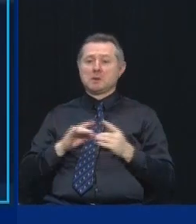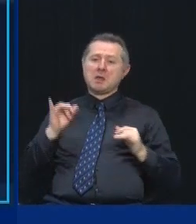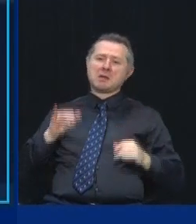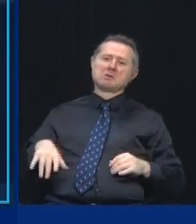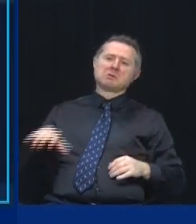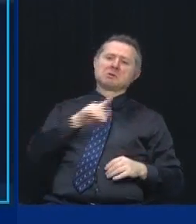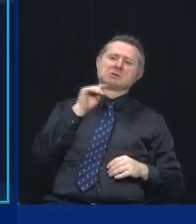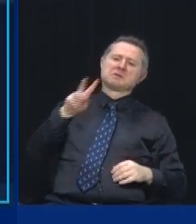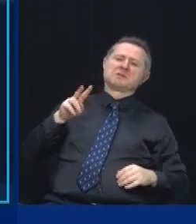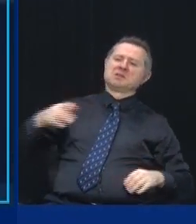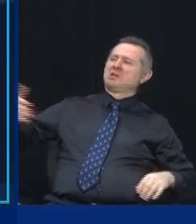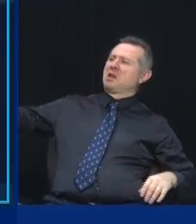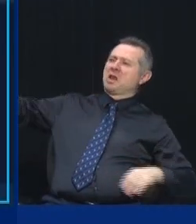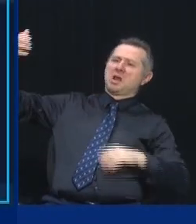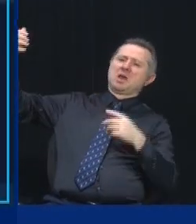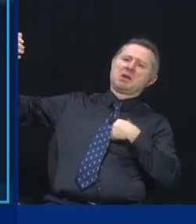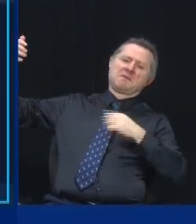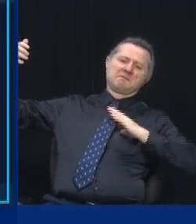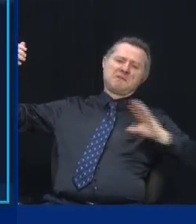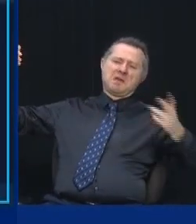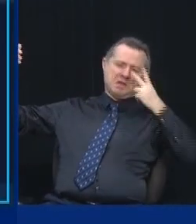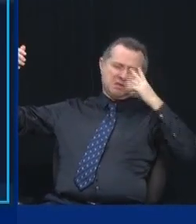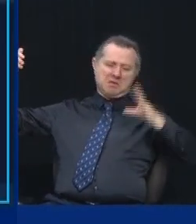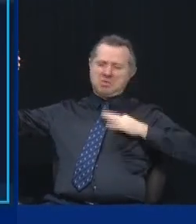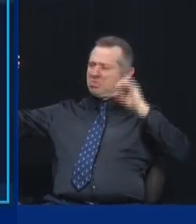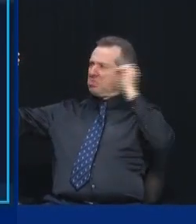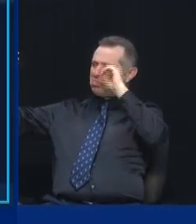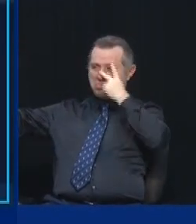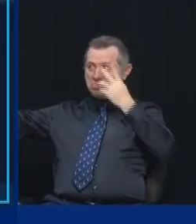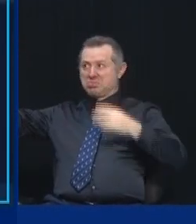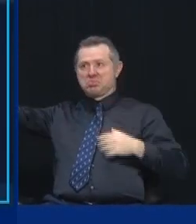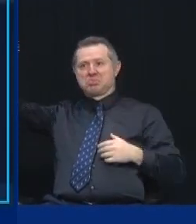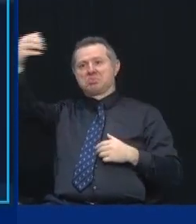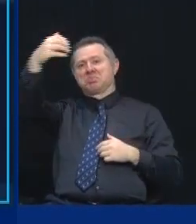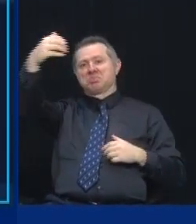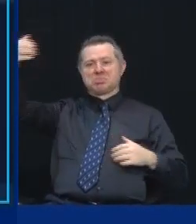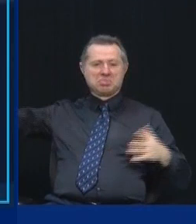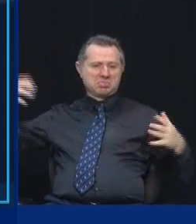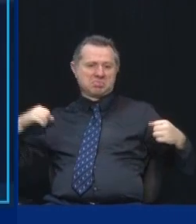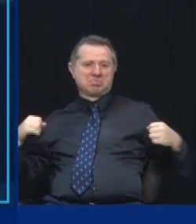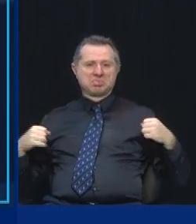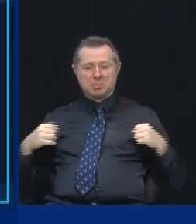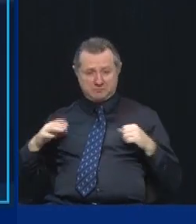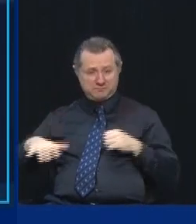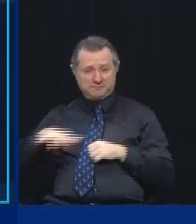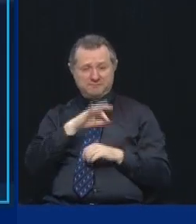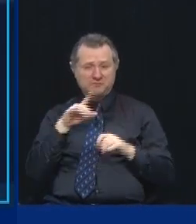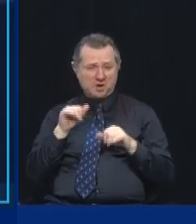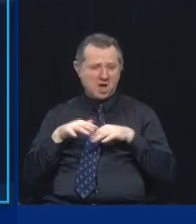AND THEY WERE RUNNING AROUND AT DAYTONA BEACH LIKE NOTHING WAS GOING ON FOR SPRING BREAK. AND THEY WERE ON TV SAYING, IT'S FINE.